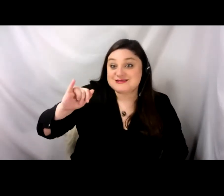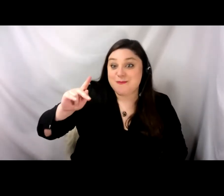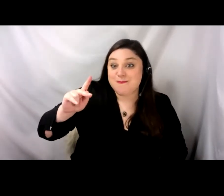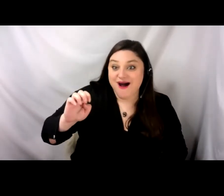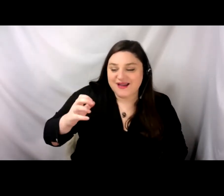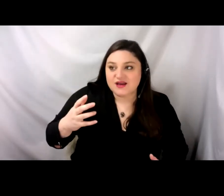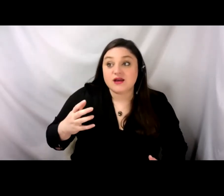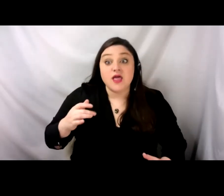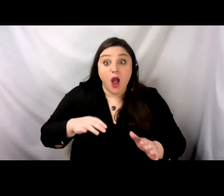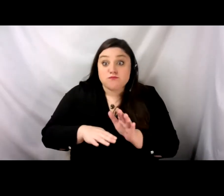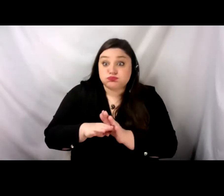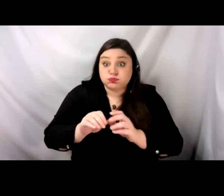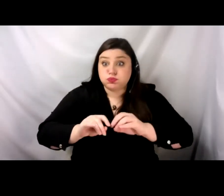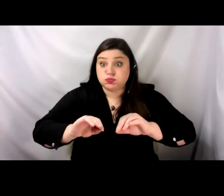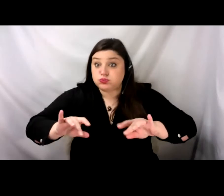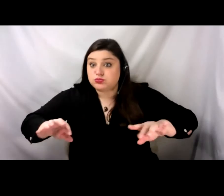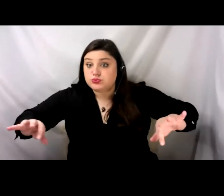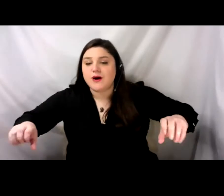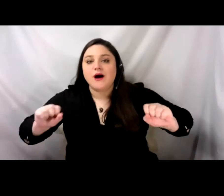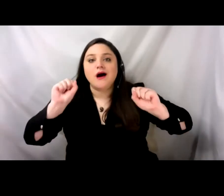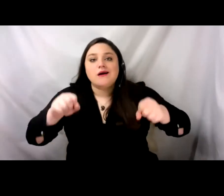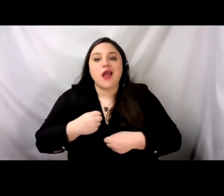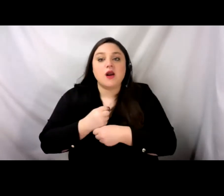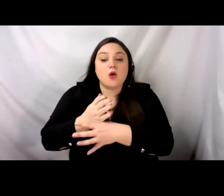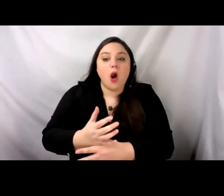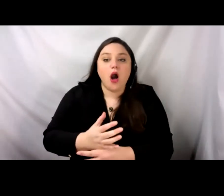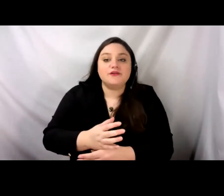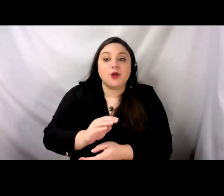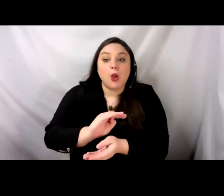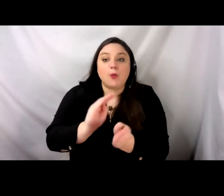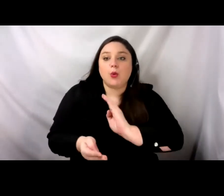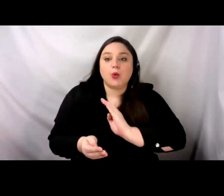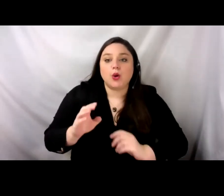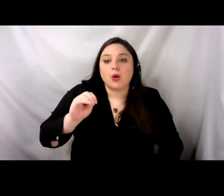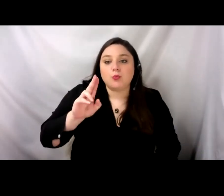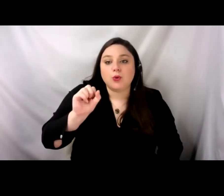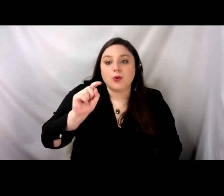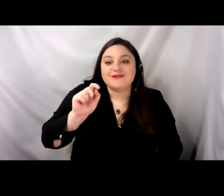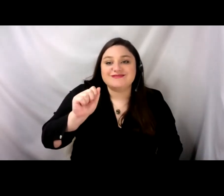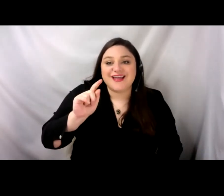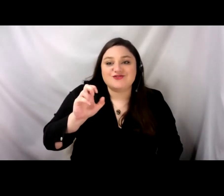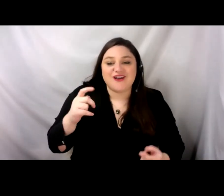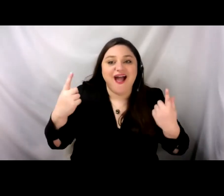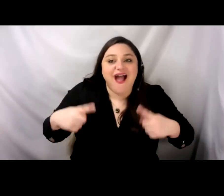and continue to create variance. Is not only about saving people but also stopping the pandemic.